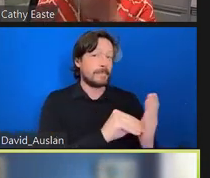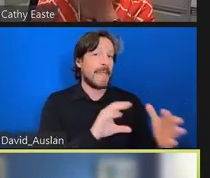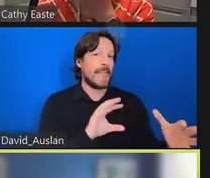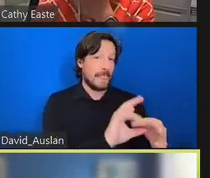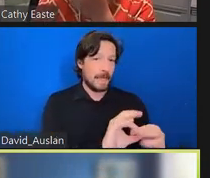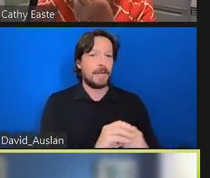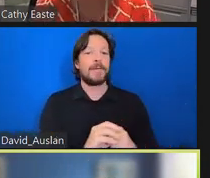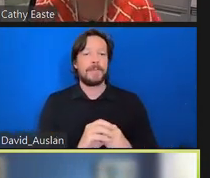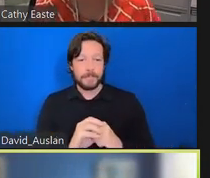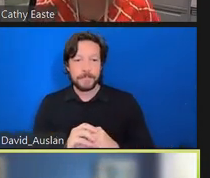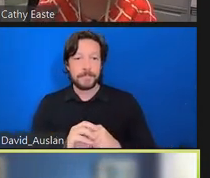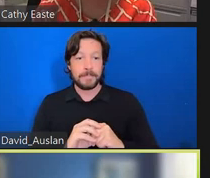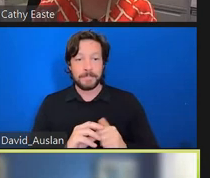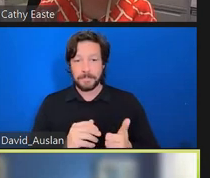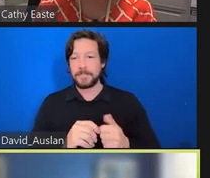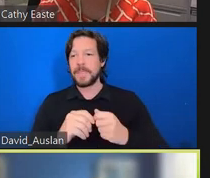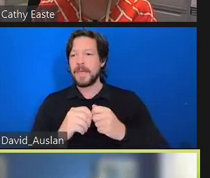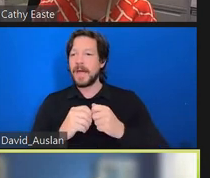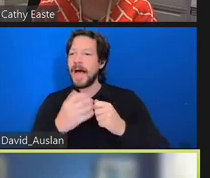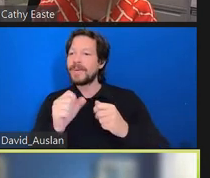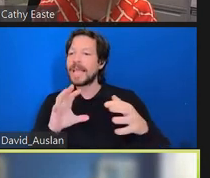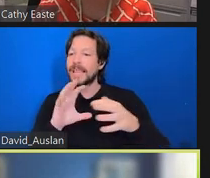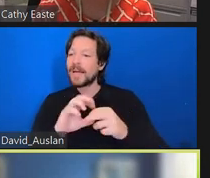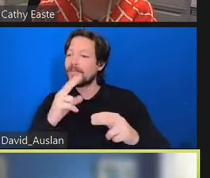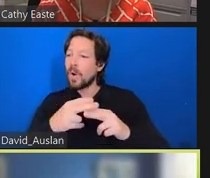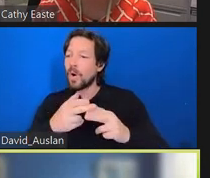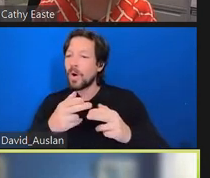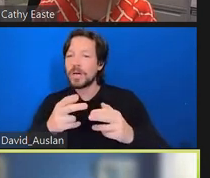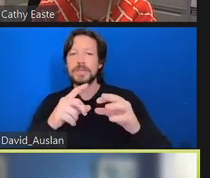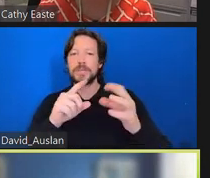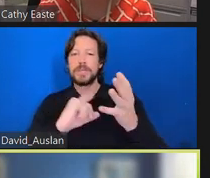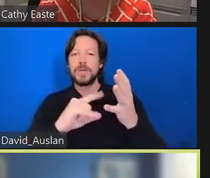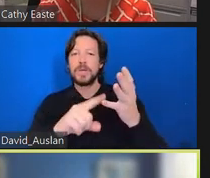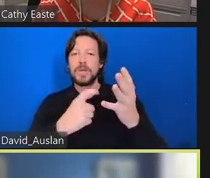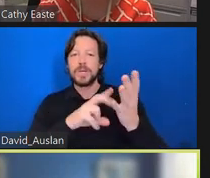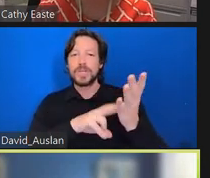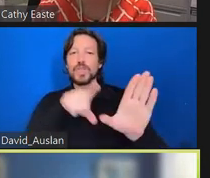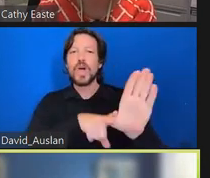link in the chat for a survey. We really encourage you to complete that survey. We're always looking